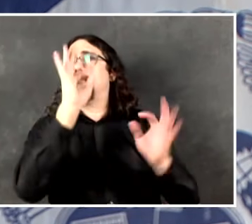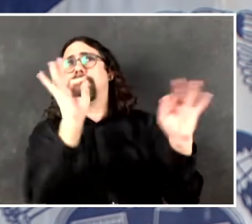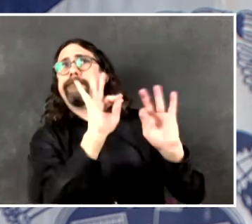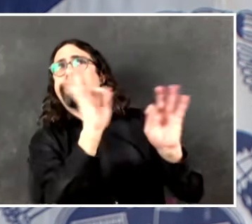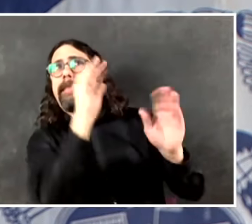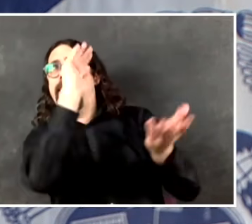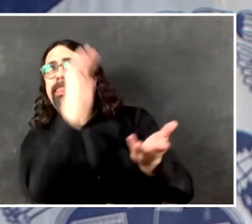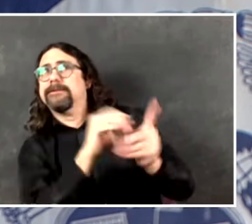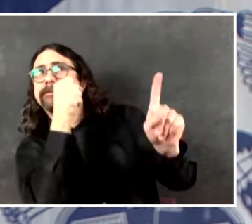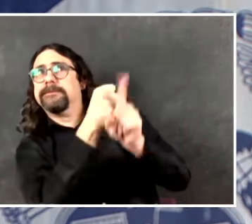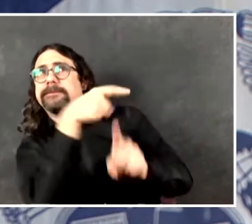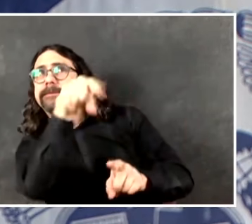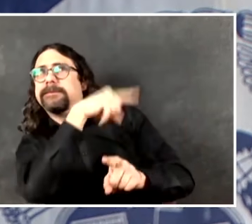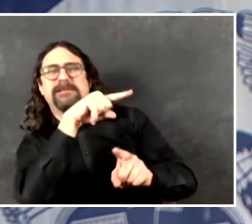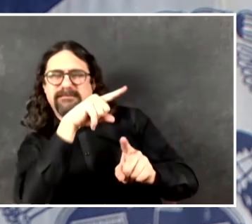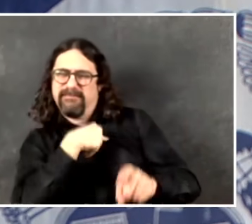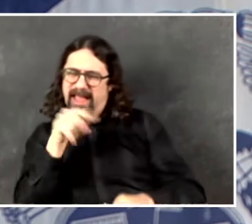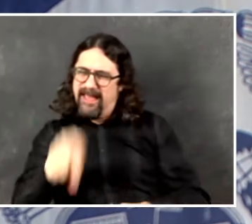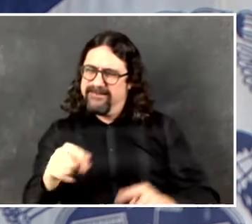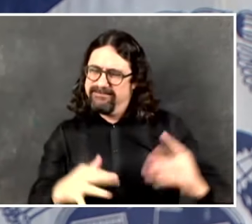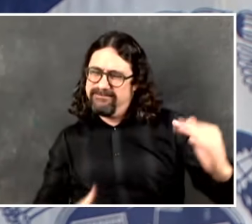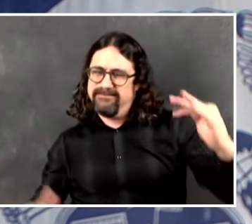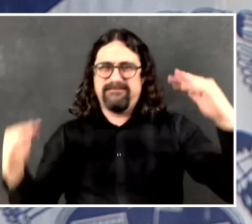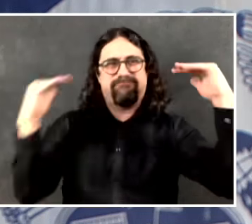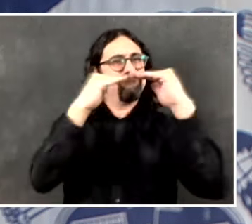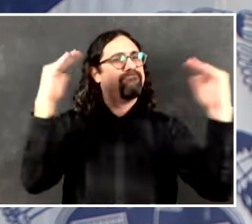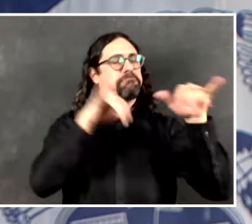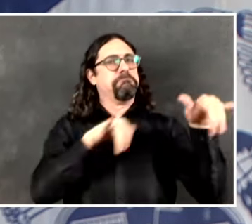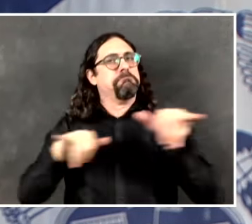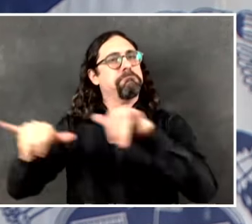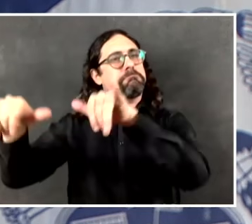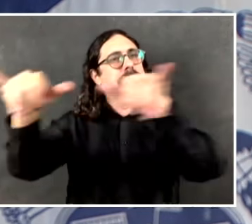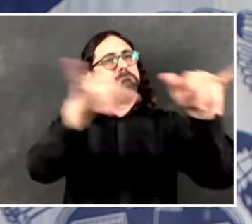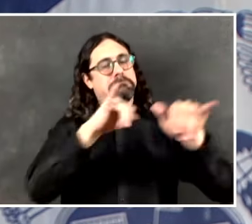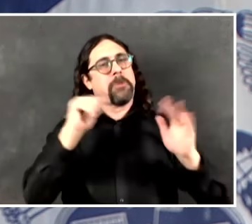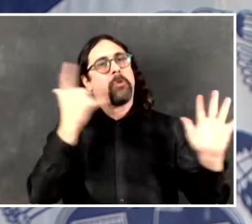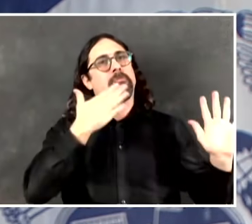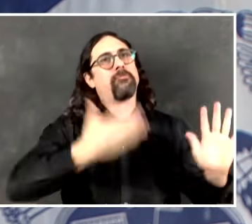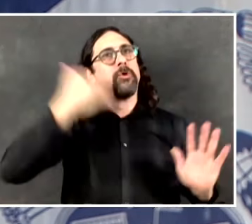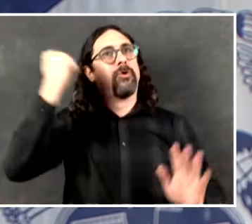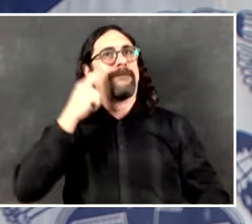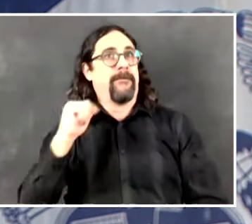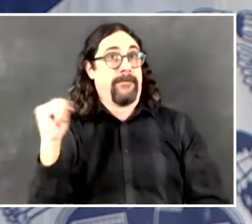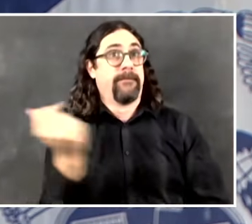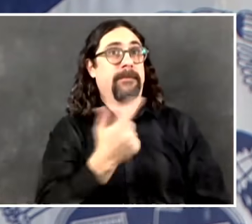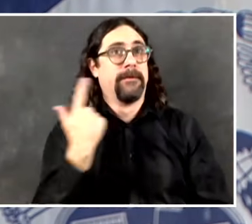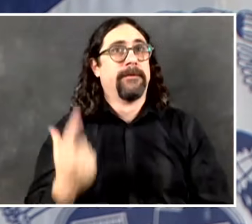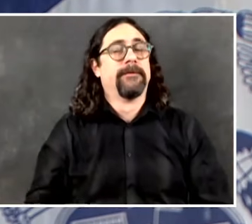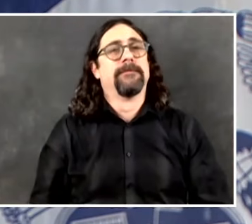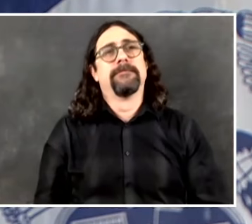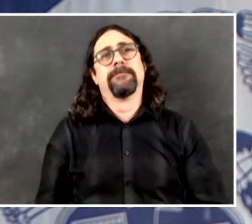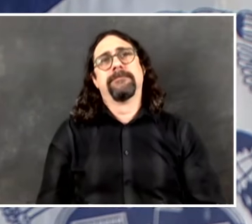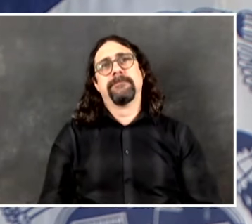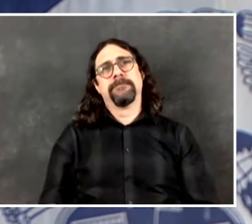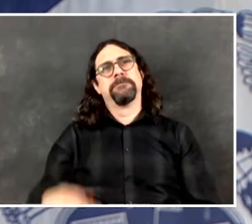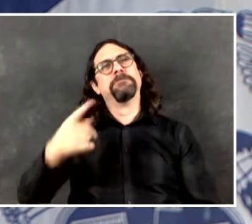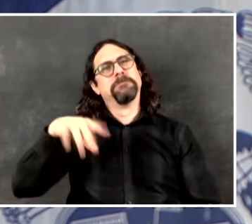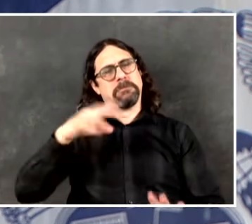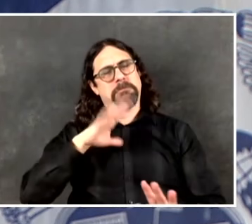AND COME UP WITH A PLAN TO FIGHT HTEMON A ORME PERMANENT BASIS. YOU'RE GOING TO SEE A LOT IN THE NEXT FEW WEEKS ABOUT THE MEIMDITEA EORFFTS